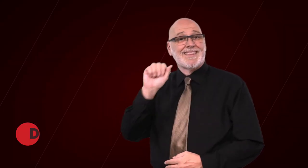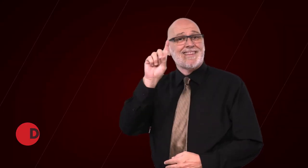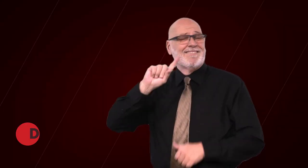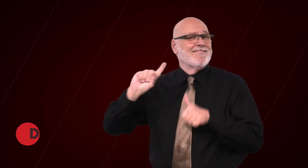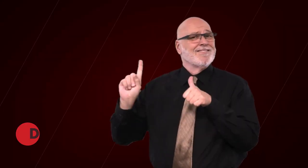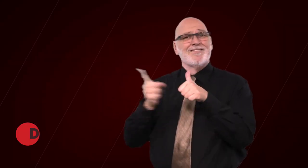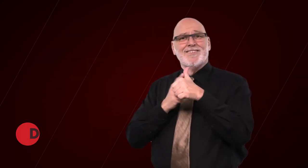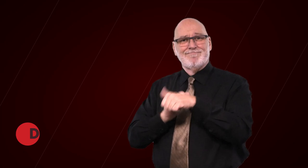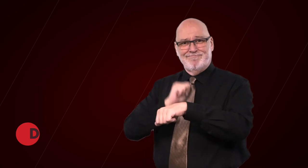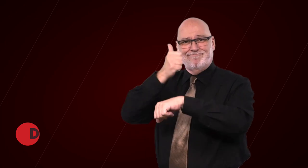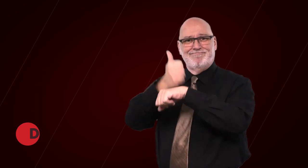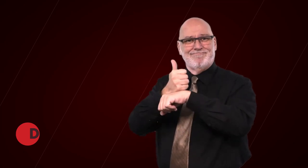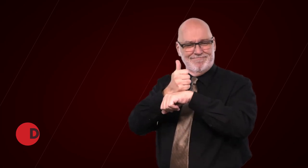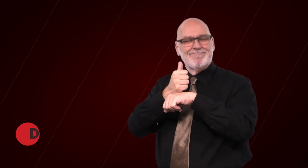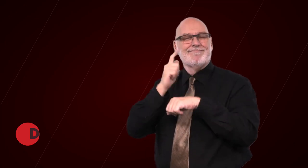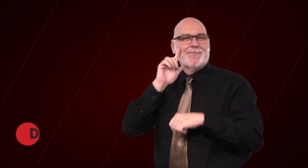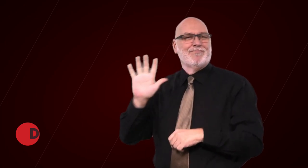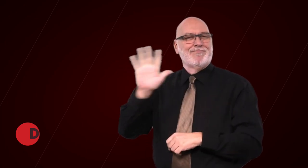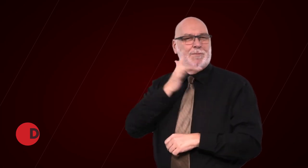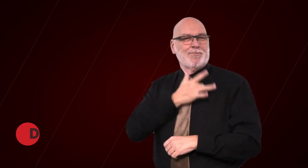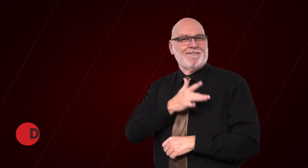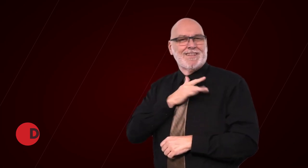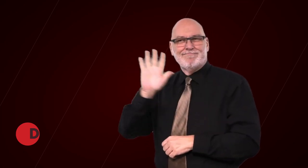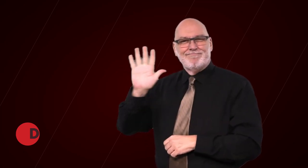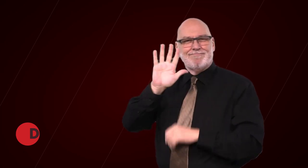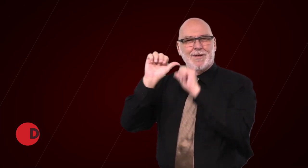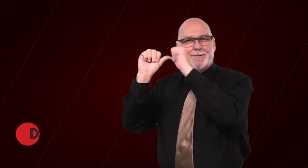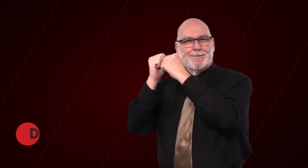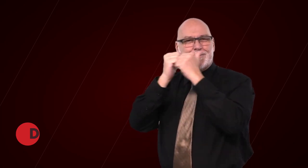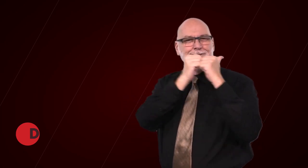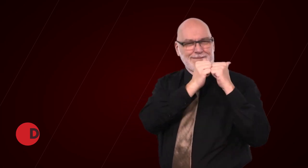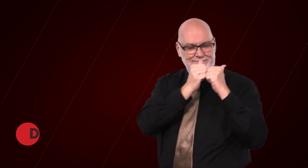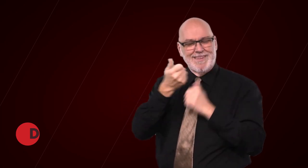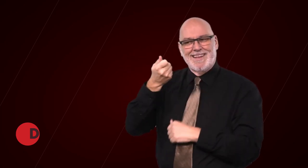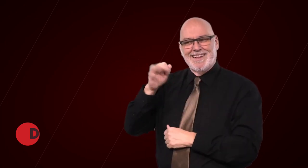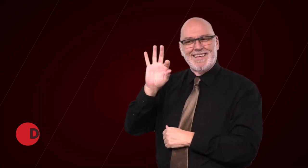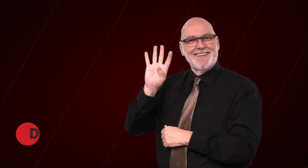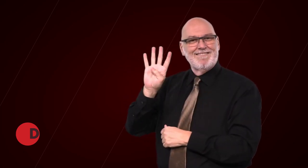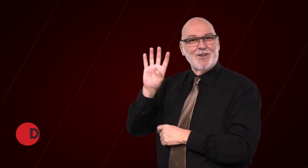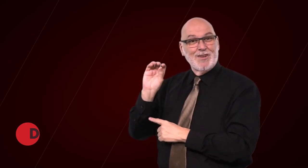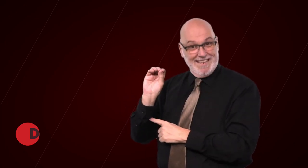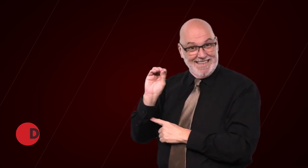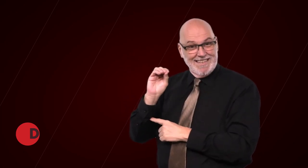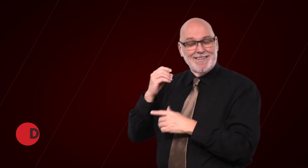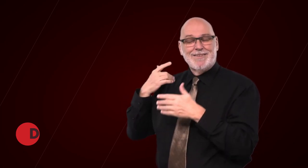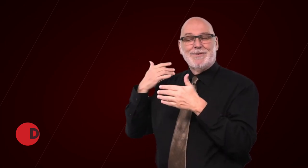[Anselmo]: CAD first started as an inter-provincial association in 1940